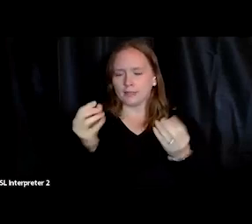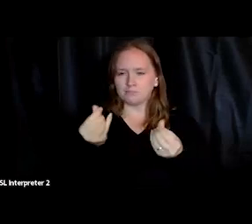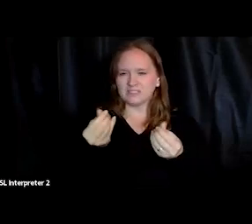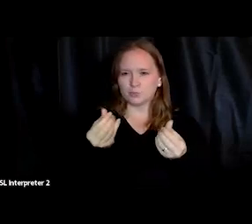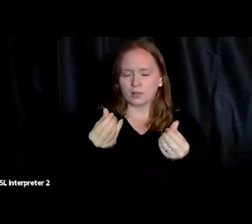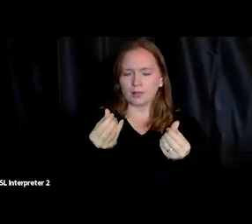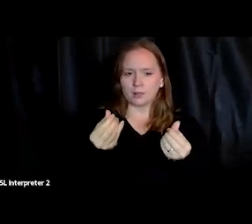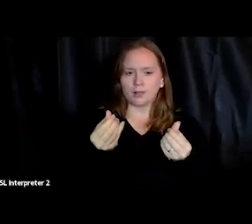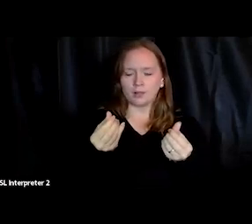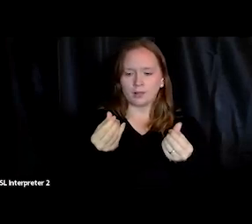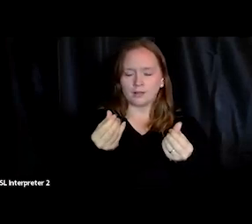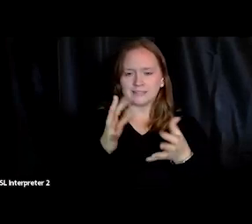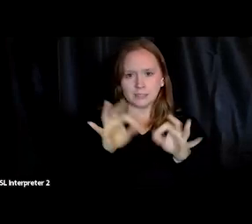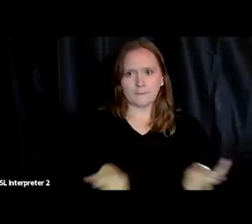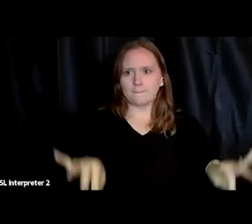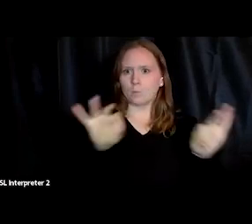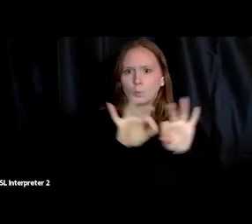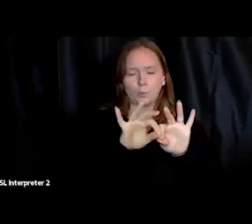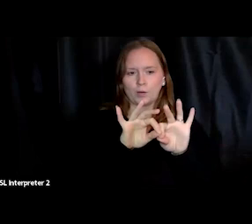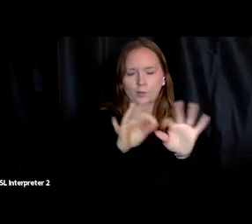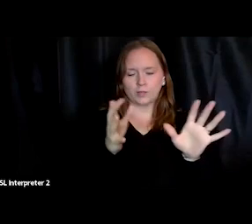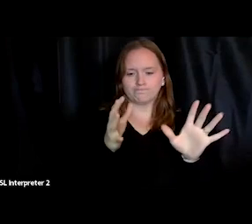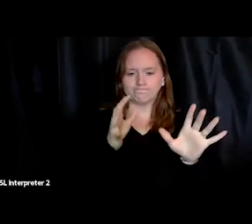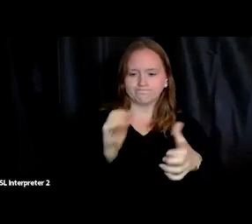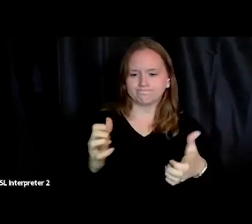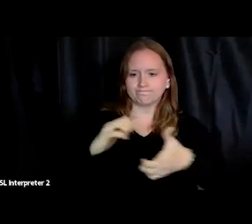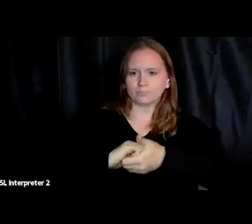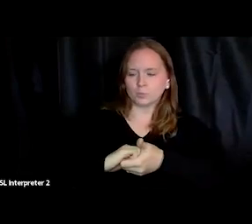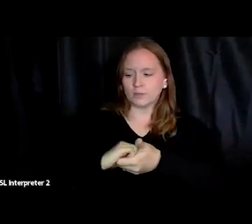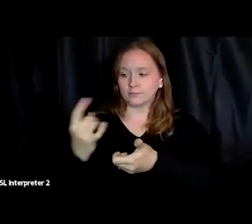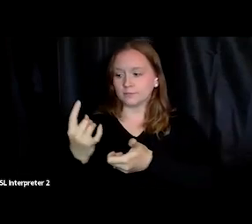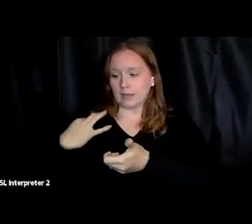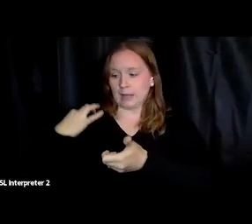with a co-occurring substance use disorder because your goal needs to be to show